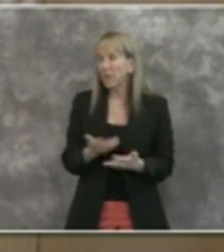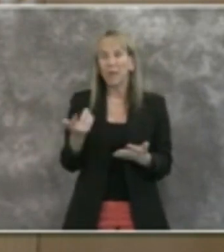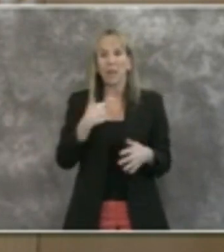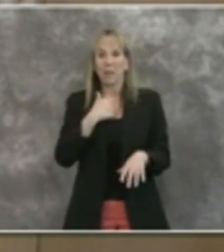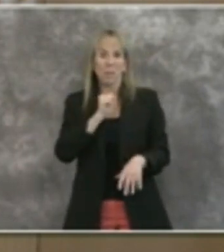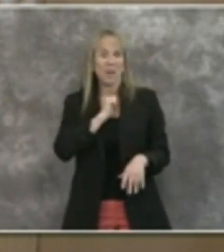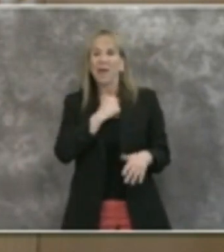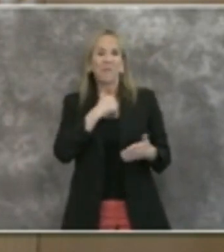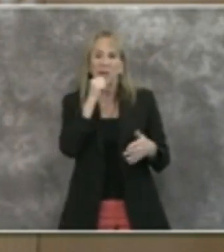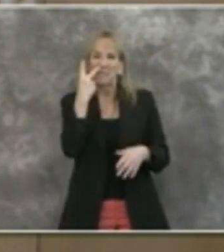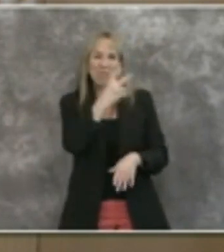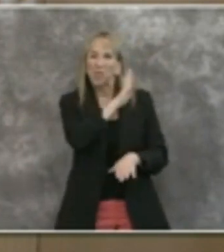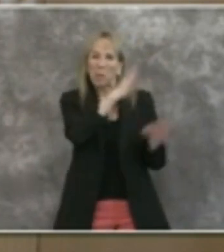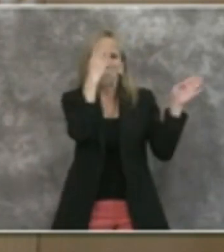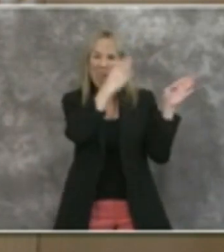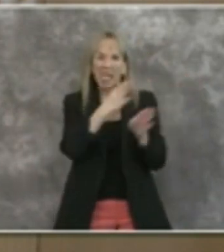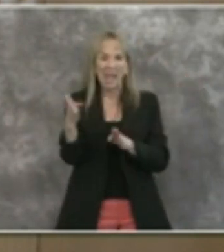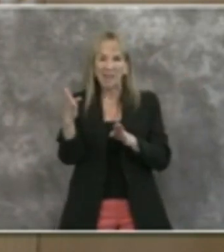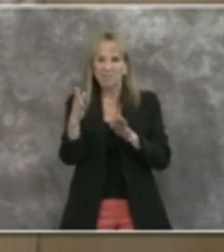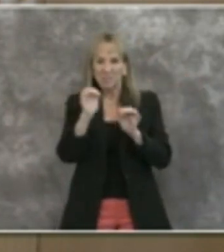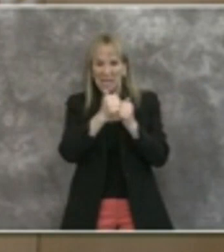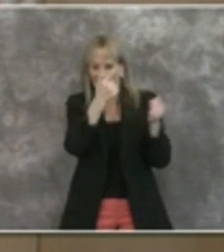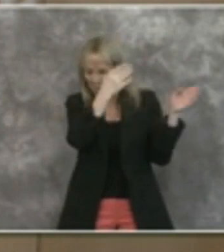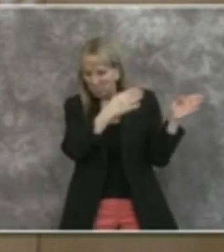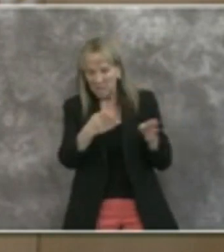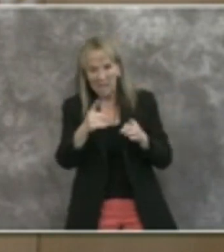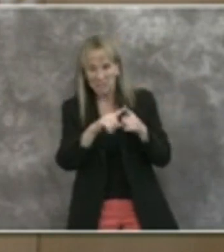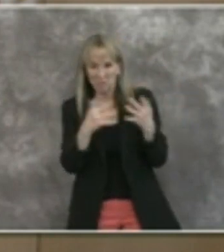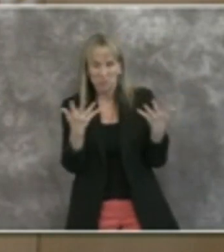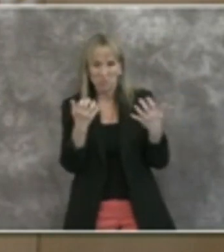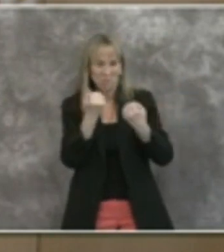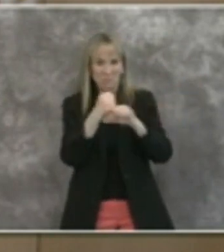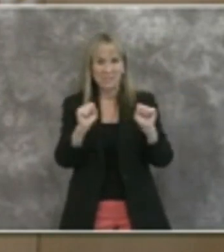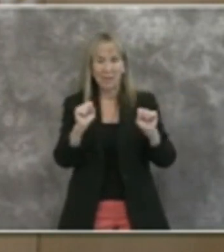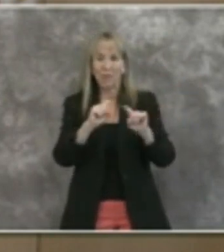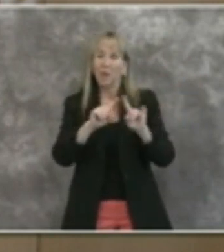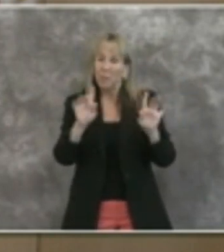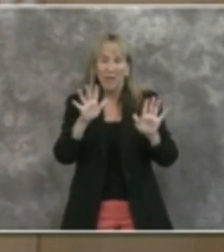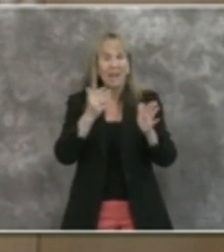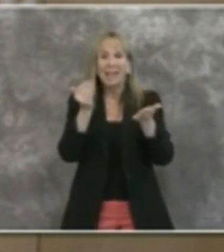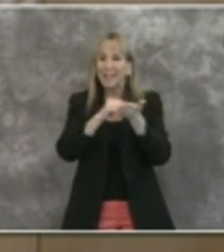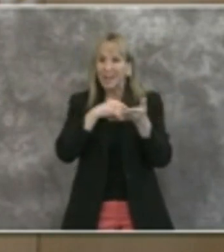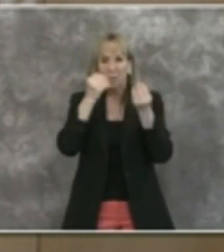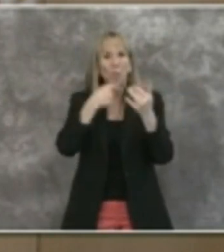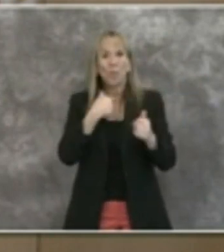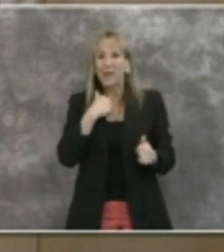THIS ISSUE FURTHER. THANK YOU. IF I COULD FOLLOW-UP, I MEAN BECAUSE YOU KNOW I MEAN I LIKE YOU MENTIONED THERE ON TRIBAL LAND, IT'S UNDERSTOOD